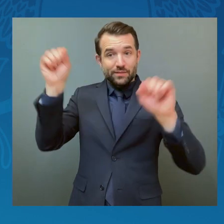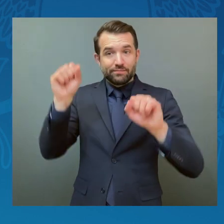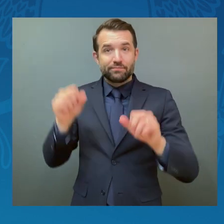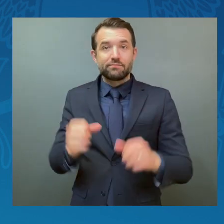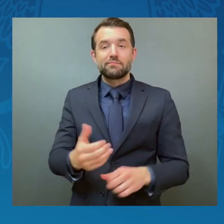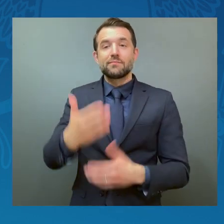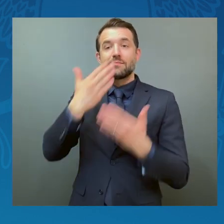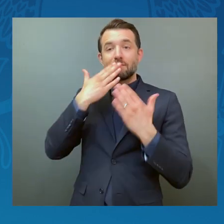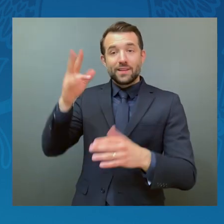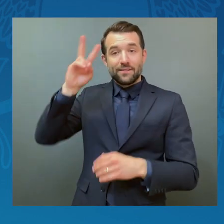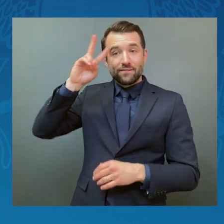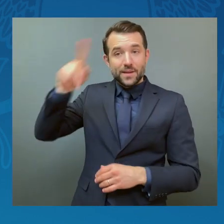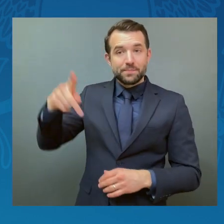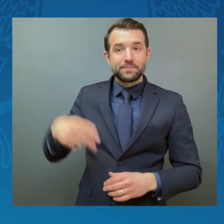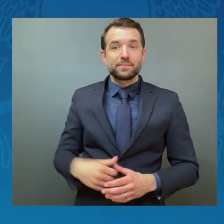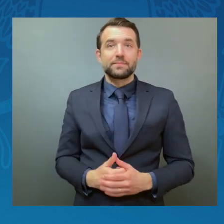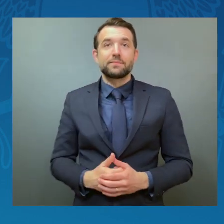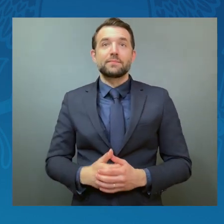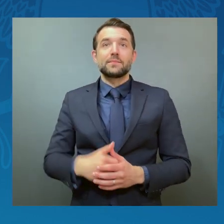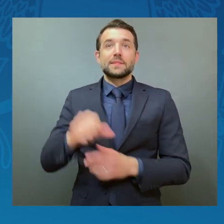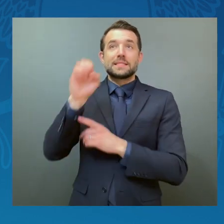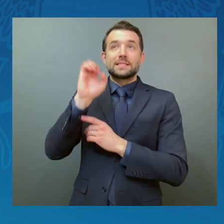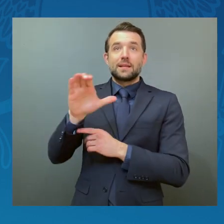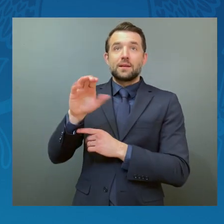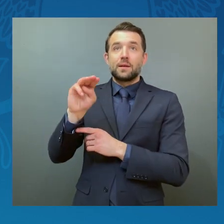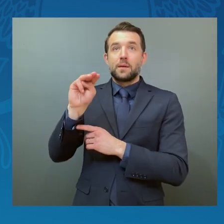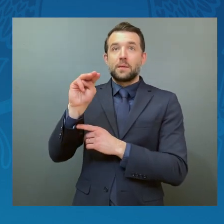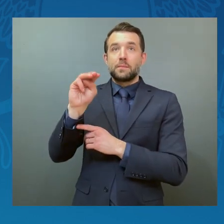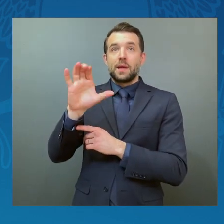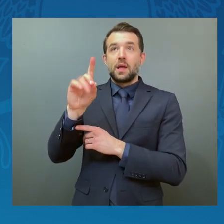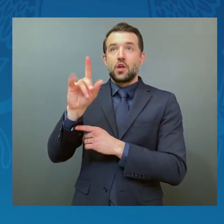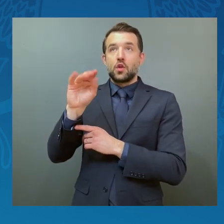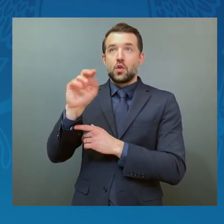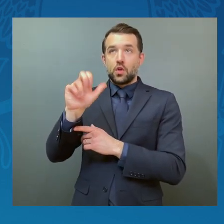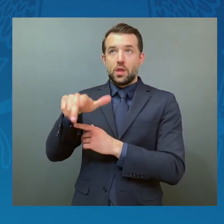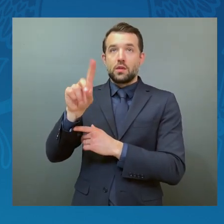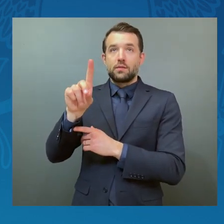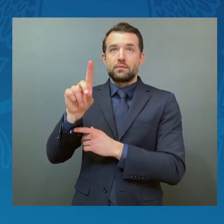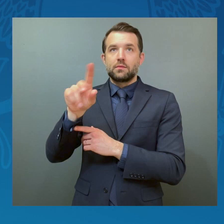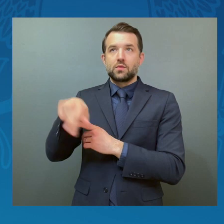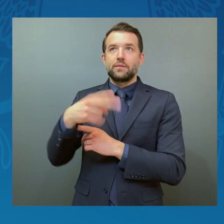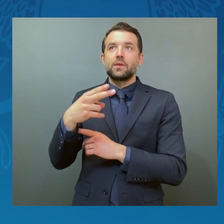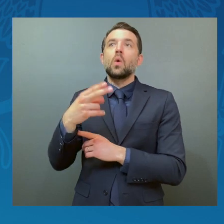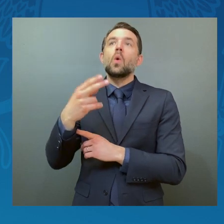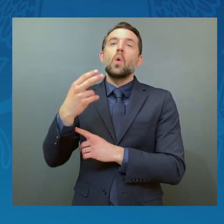the entire administration, that's exactly what we've been able to do and what we will continue to do.